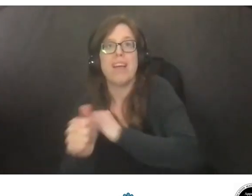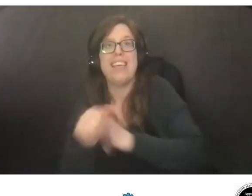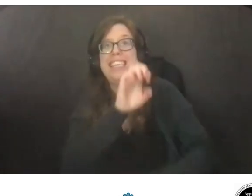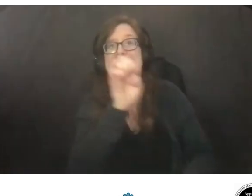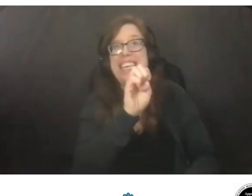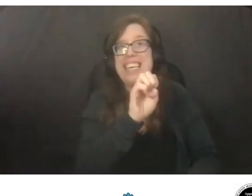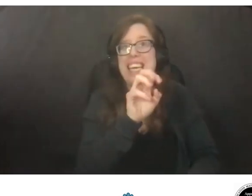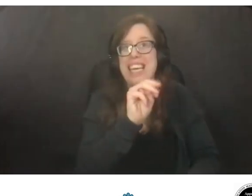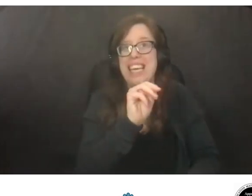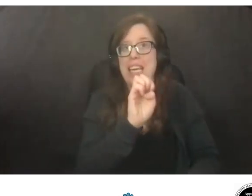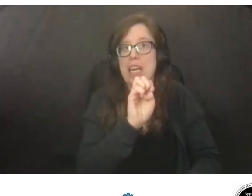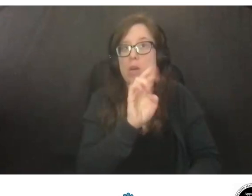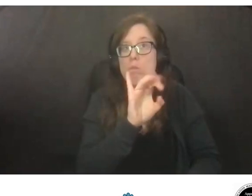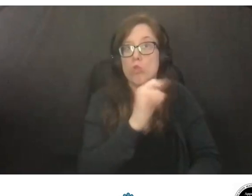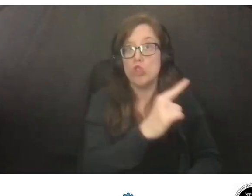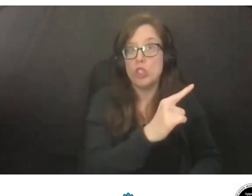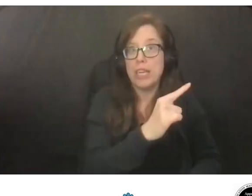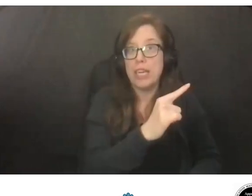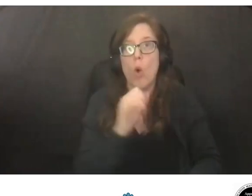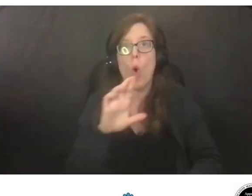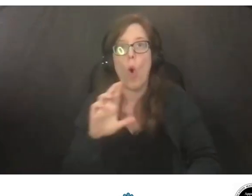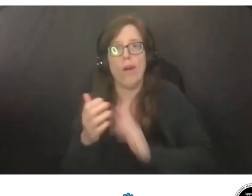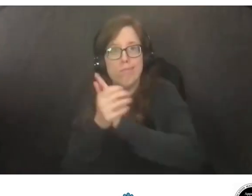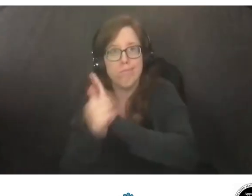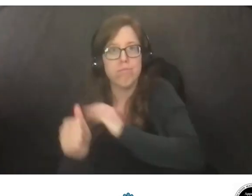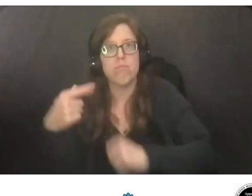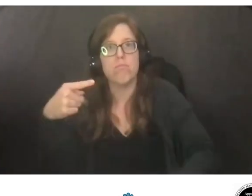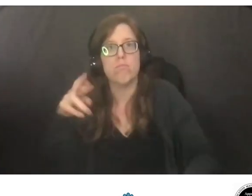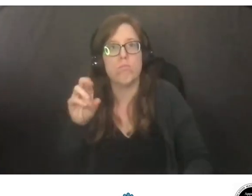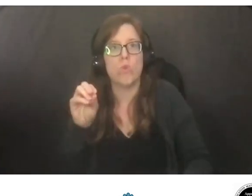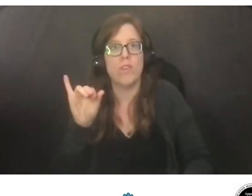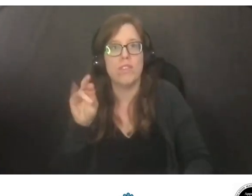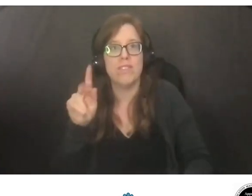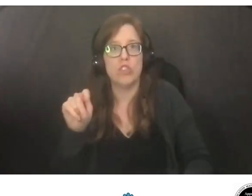More emerging or more proficient